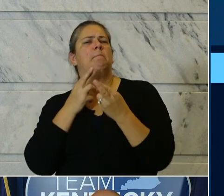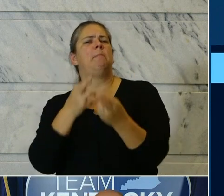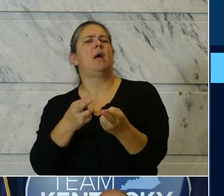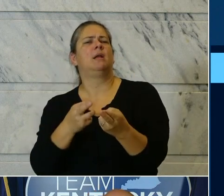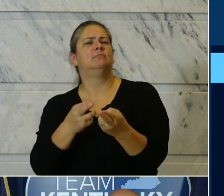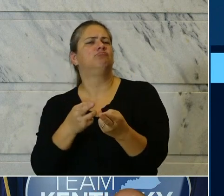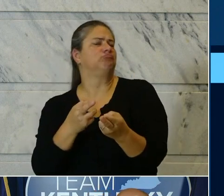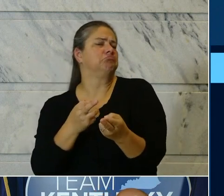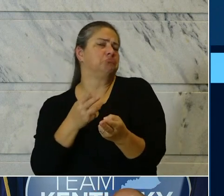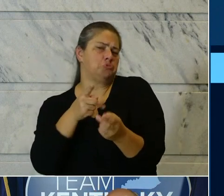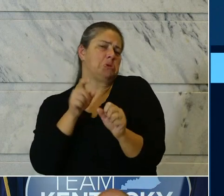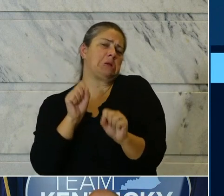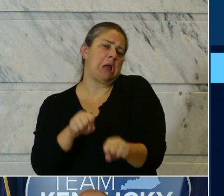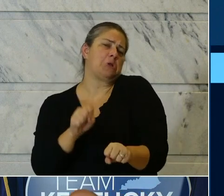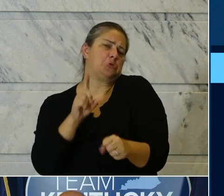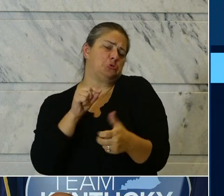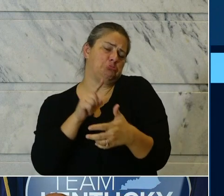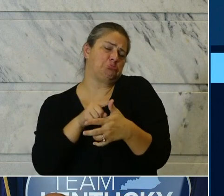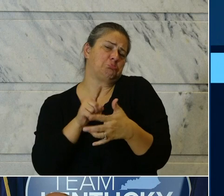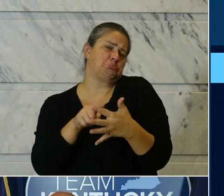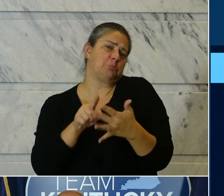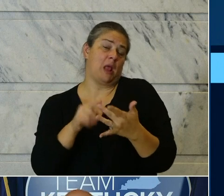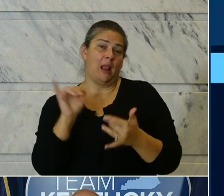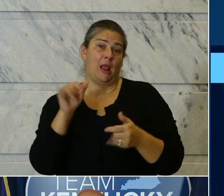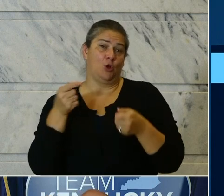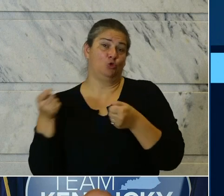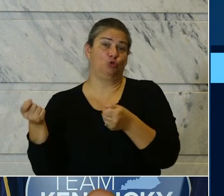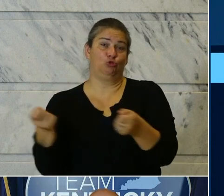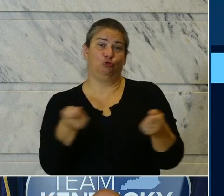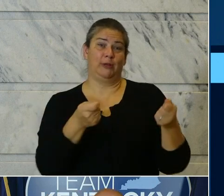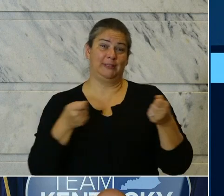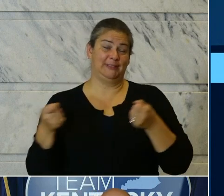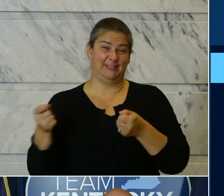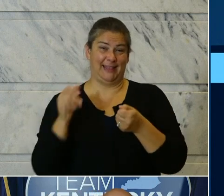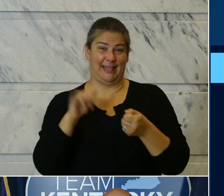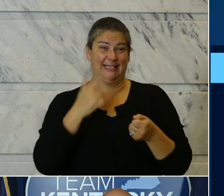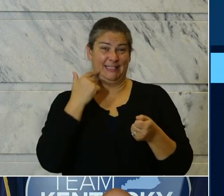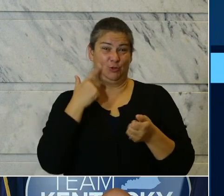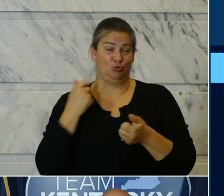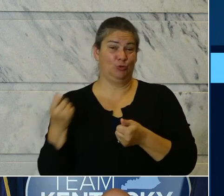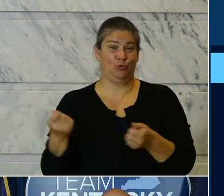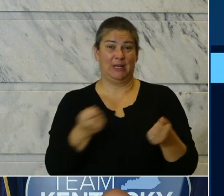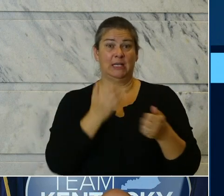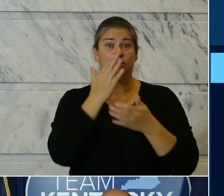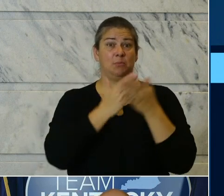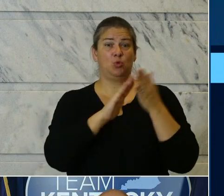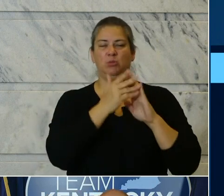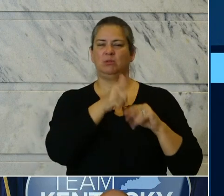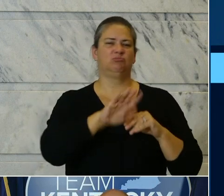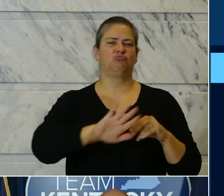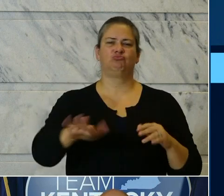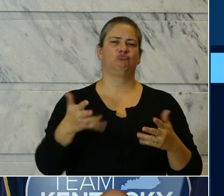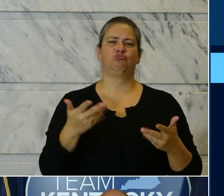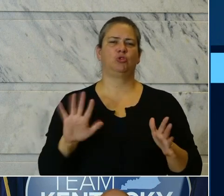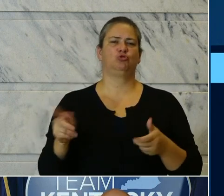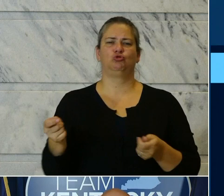THE TOP. WE RECOMMEND. THAT YOU CAN DO. YOU FOR TRICK OR TREAT. AND THERE MAY BE SOME